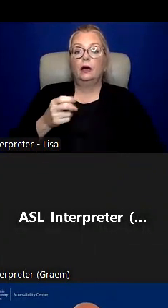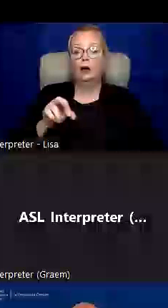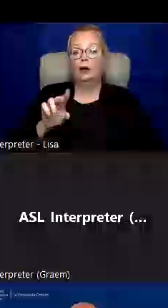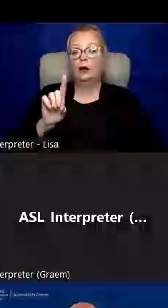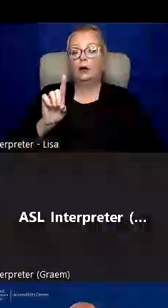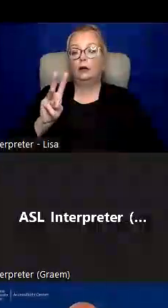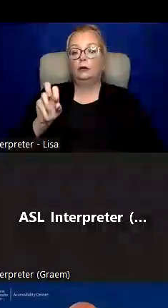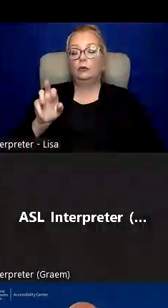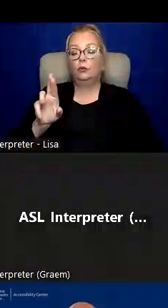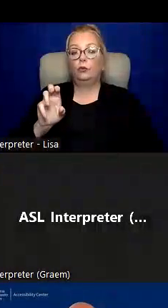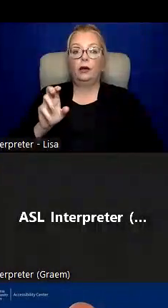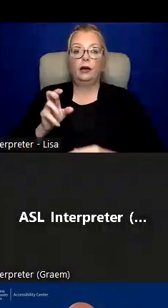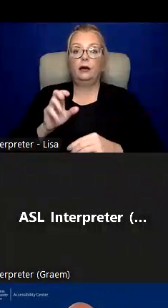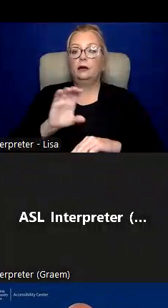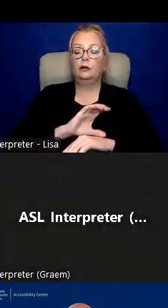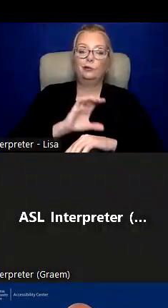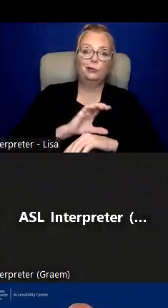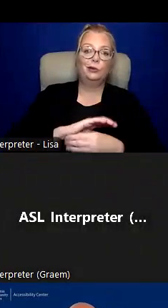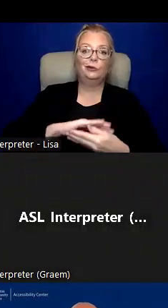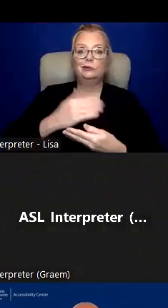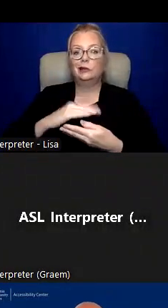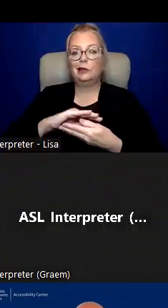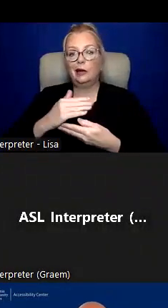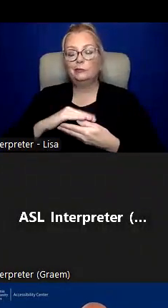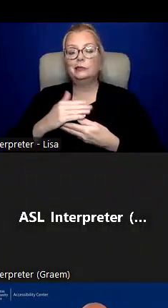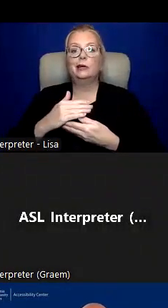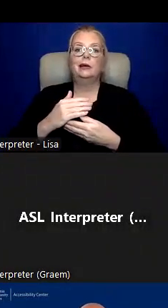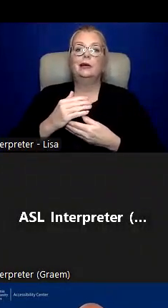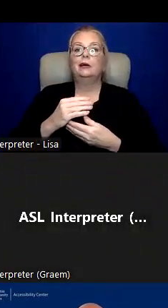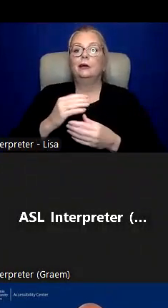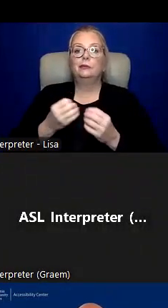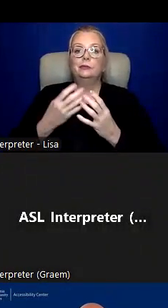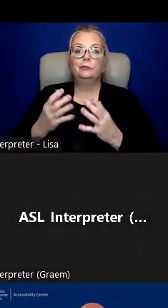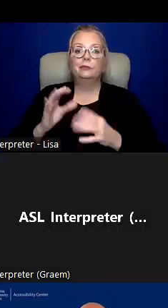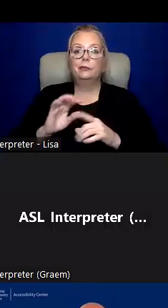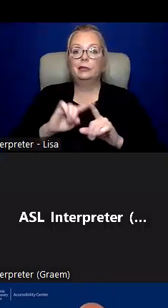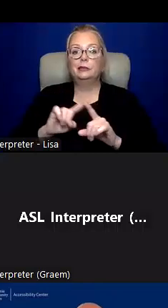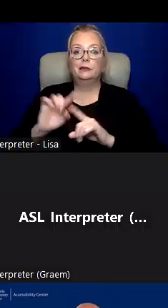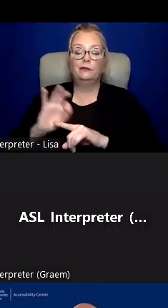anything from computers and laptops, to multifunction copiers, to self-service machines,